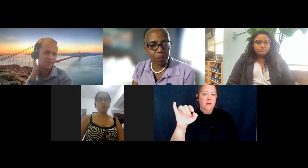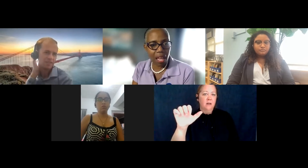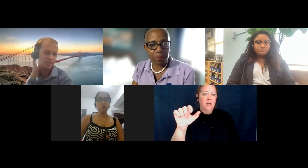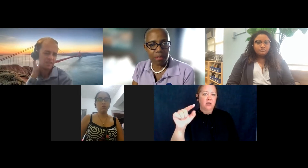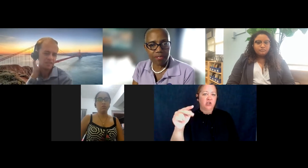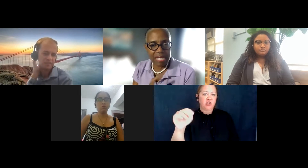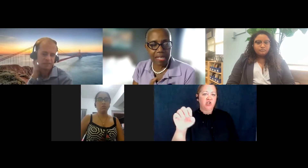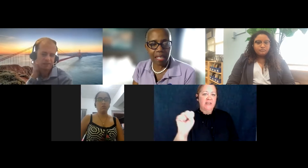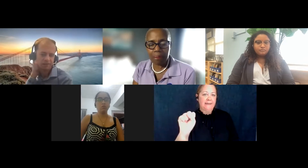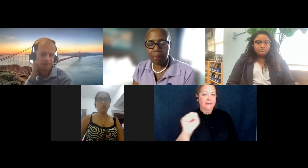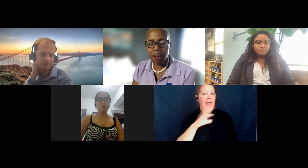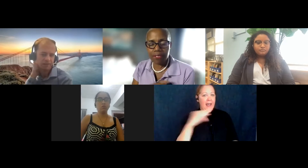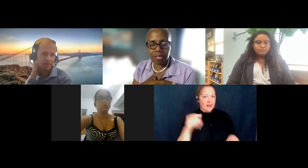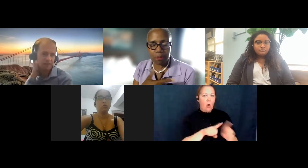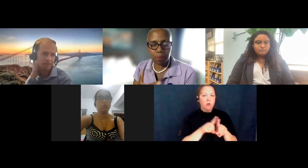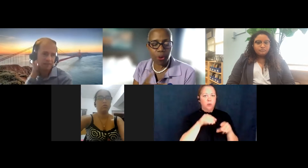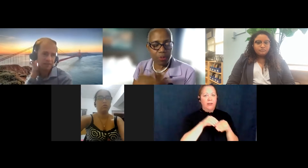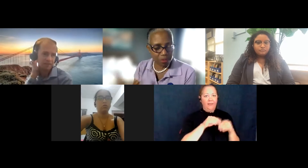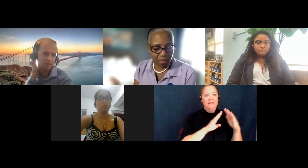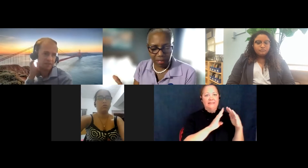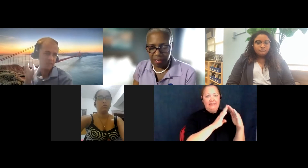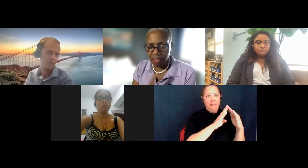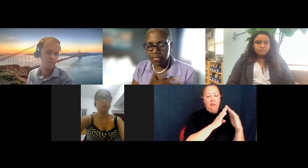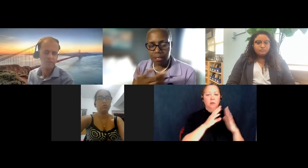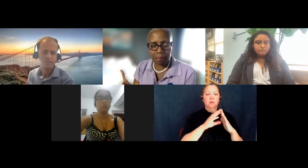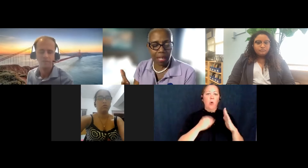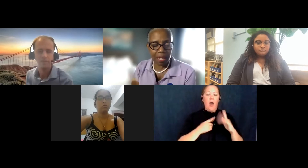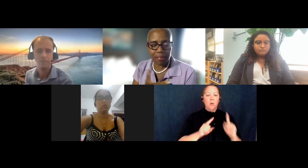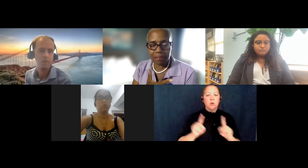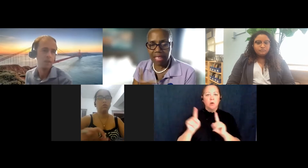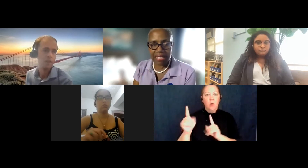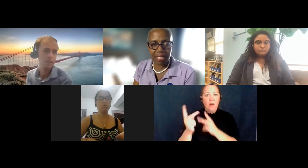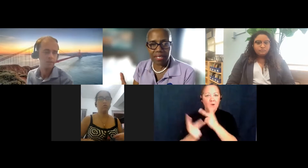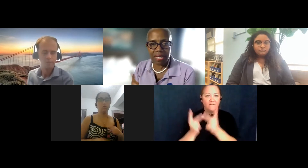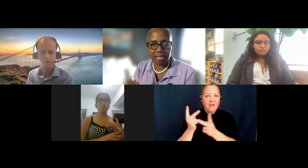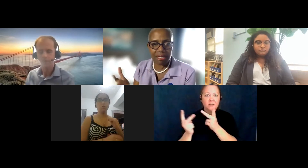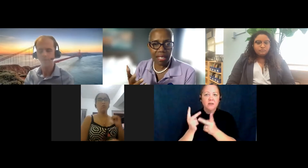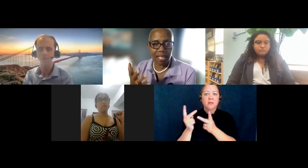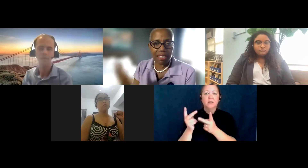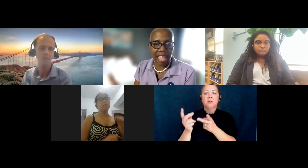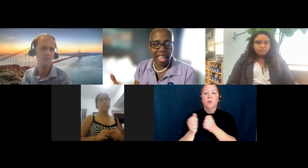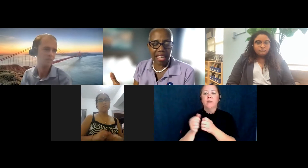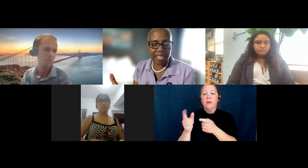I would visit them, offer them support, offer them activities that